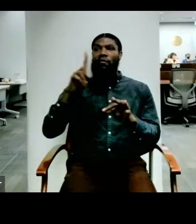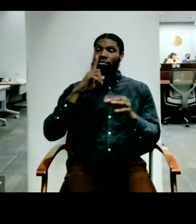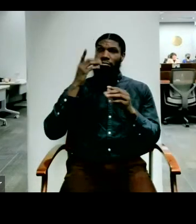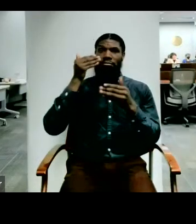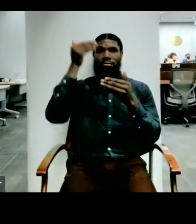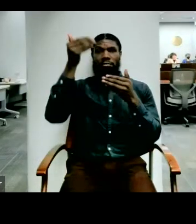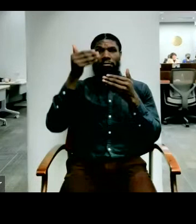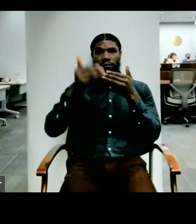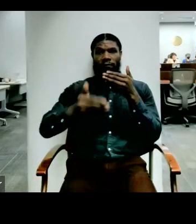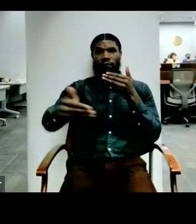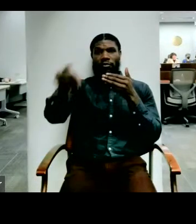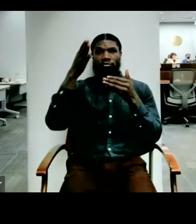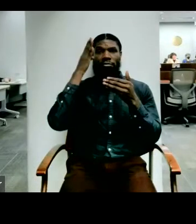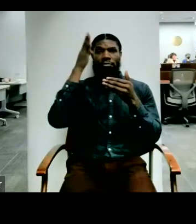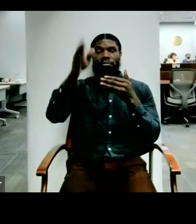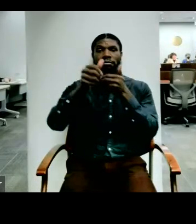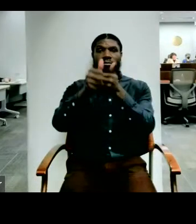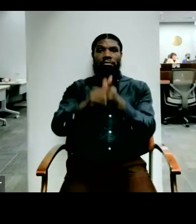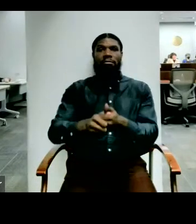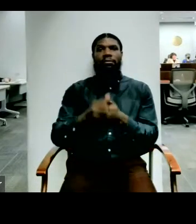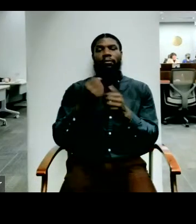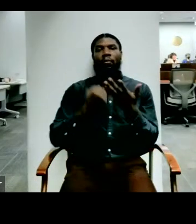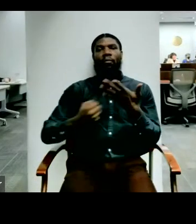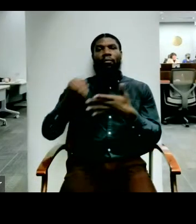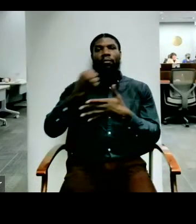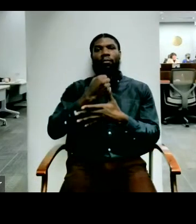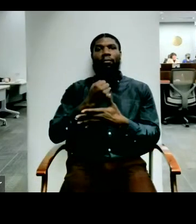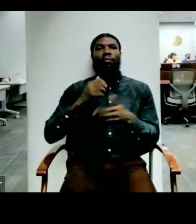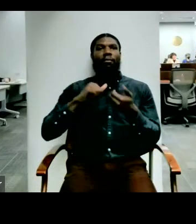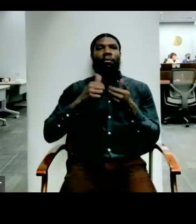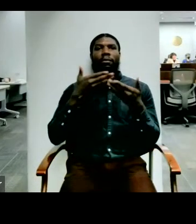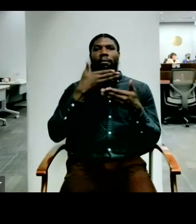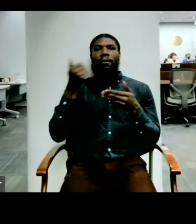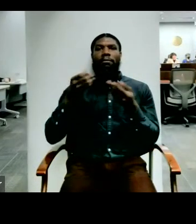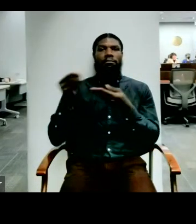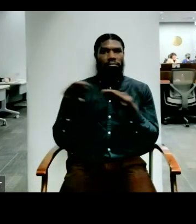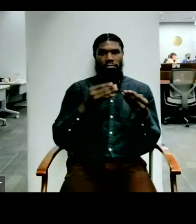To better facilitate that shared goal, I now move that the Commission solicit